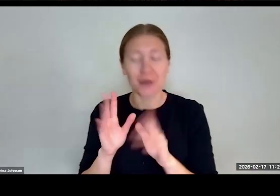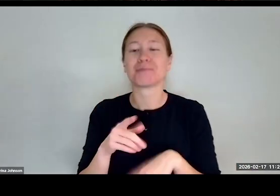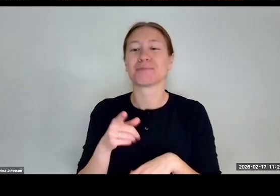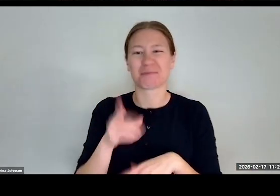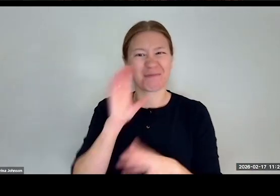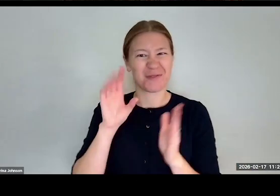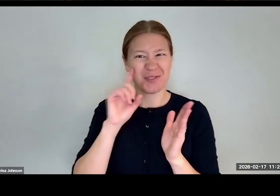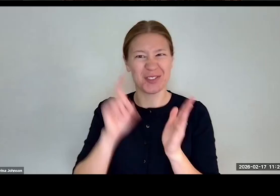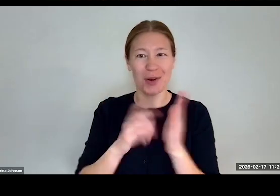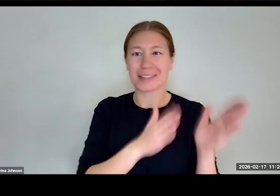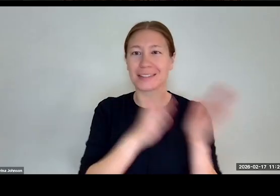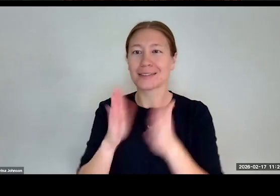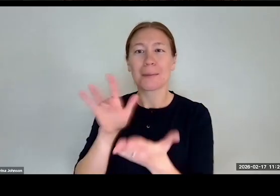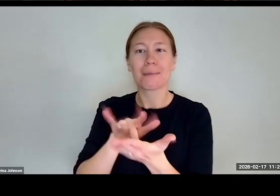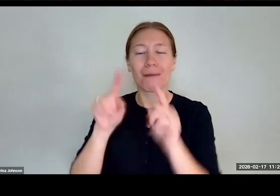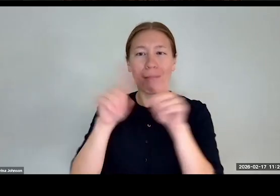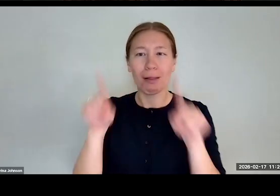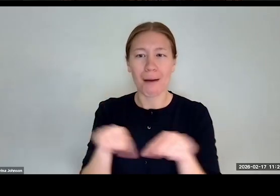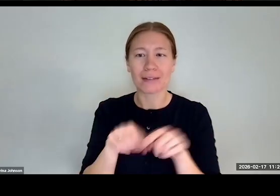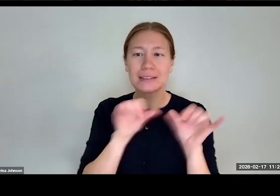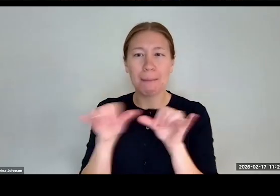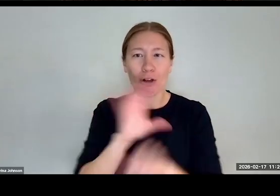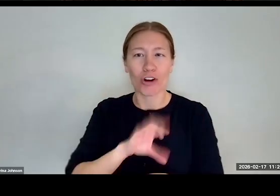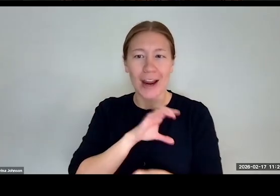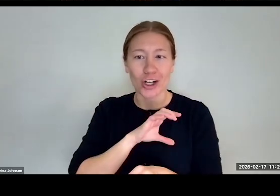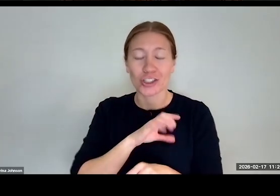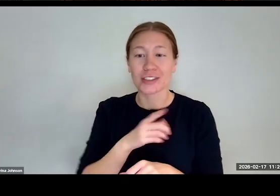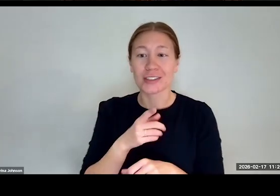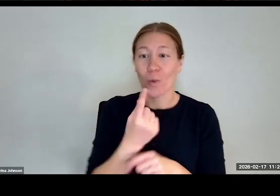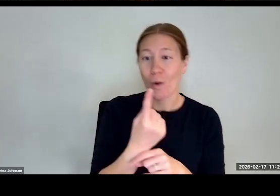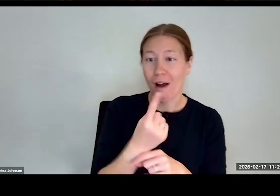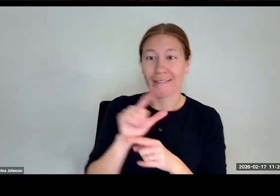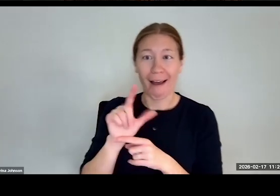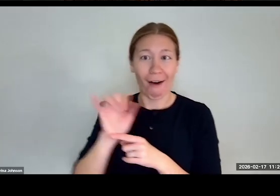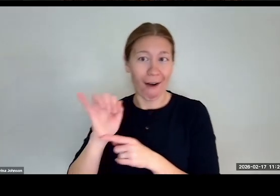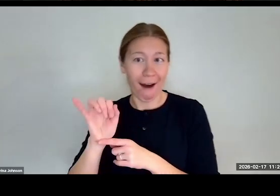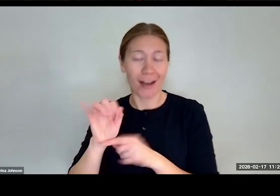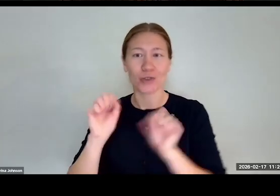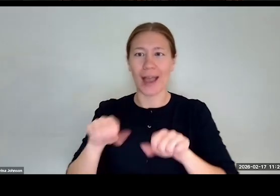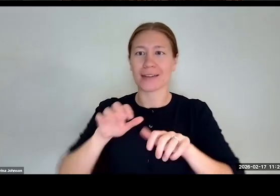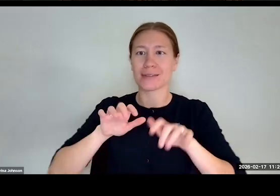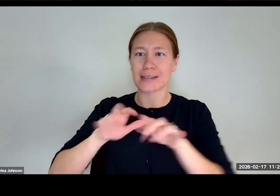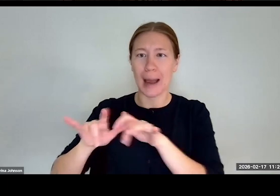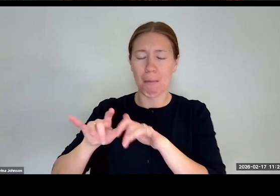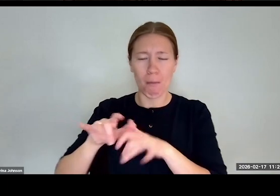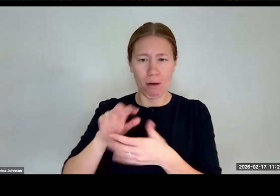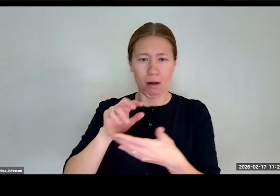and apply the font face that you're interested in to them and see if they are still visually distinguishable. And so what you want to see is